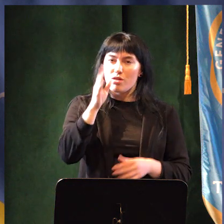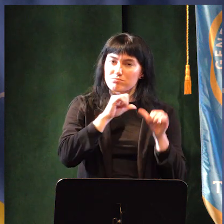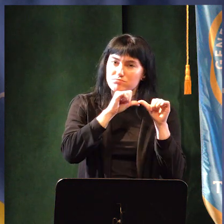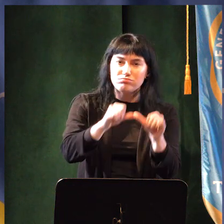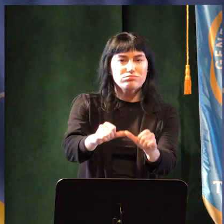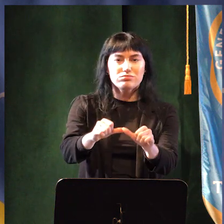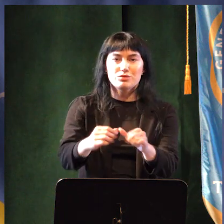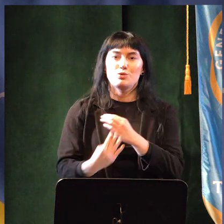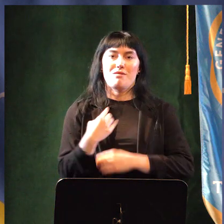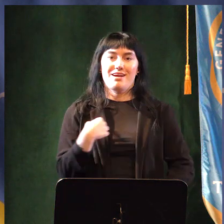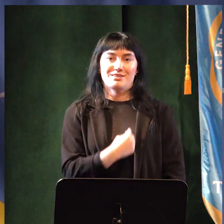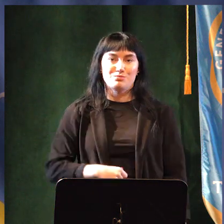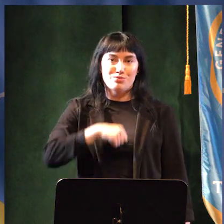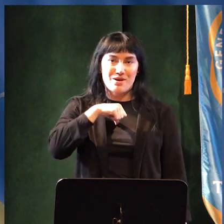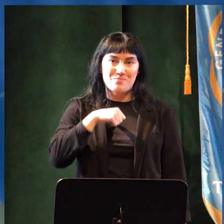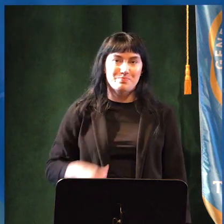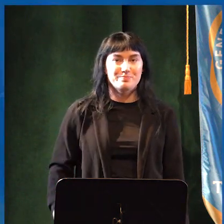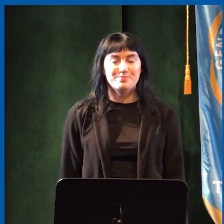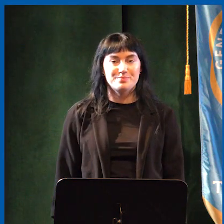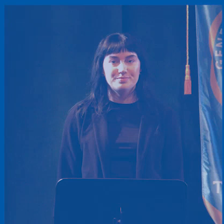continue to make us proud